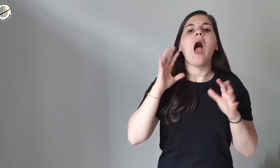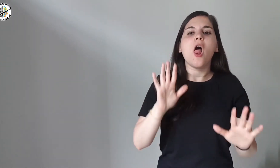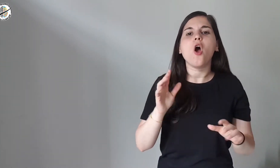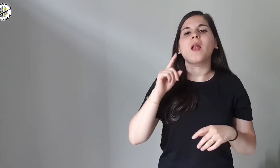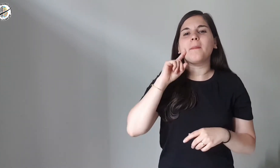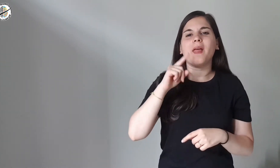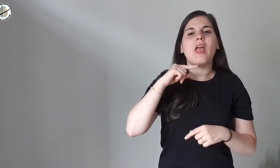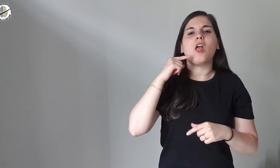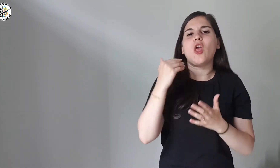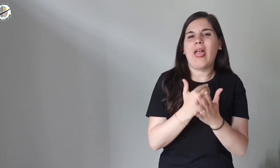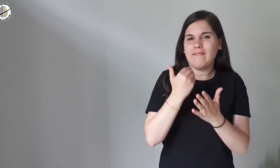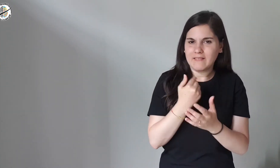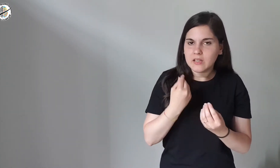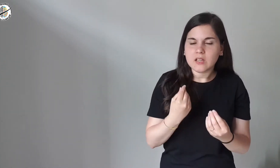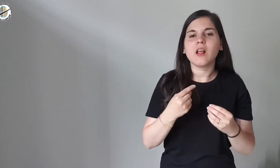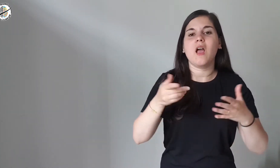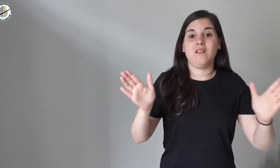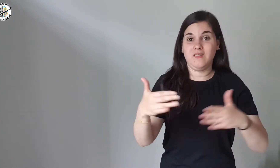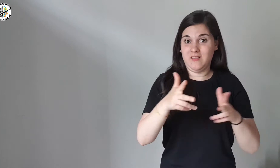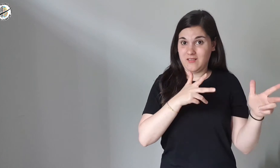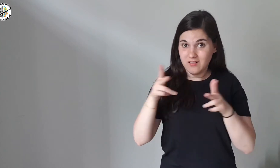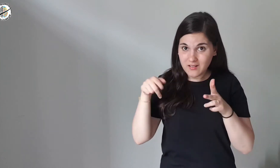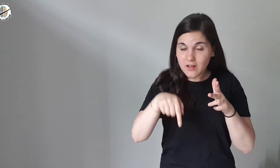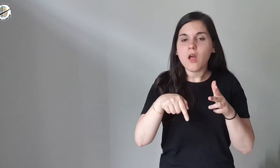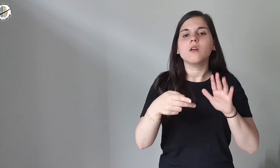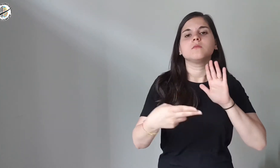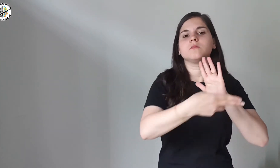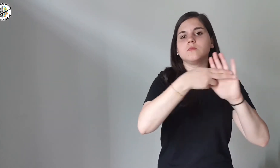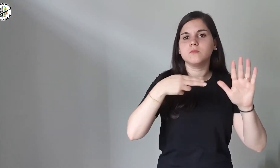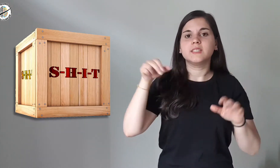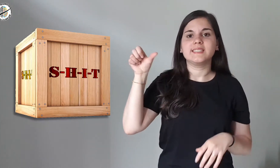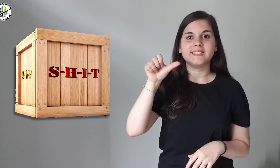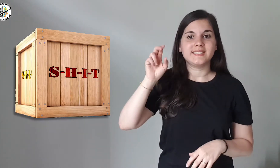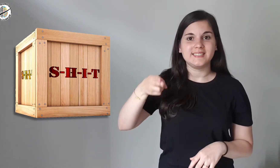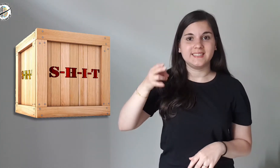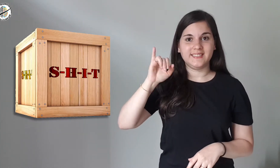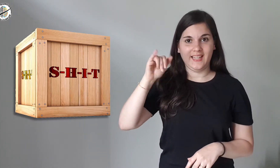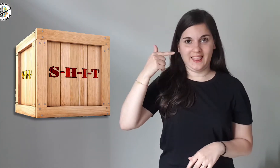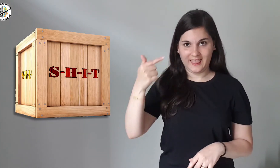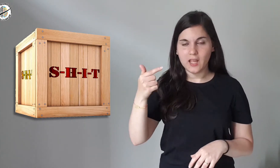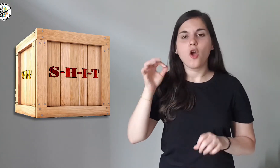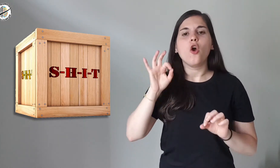Back then, to prevent, they put the SHIT label on the manure crates